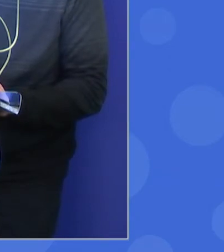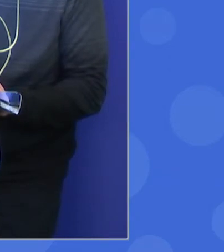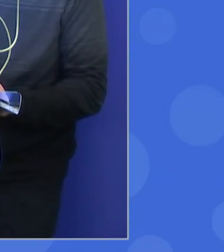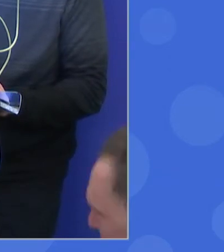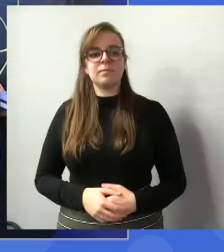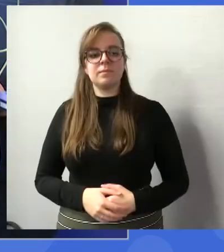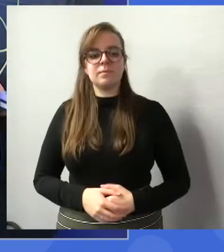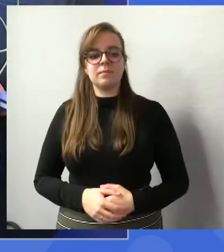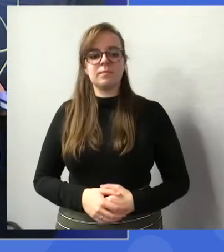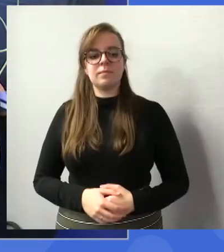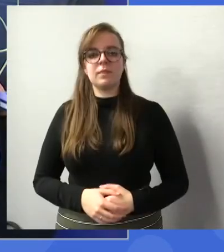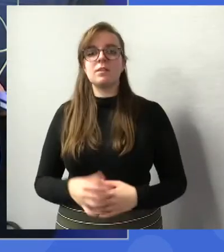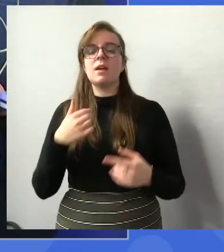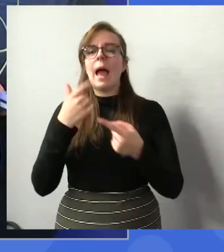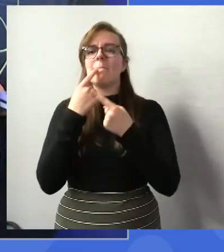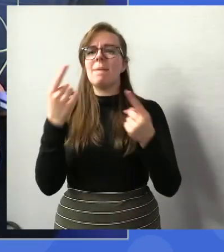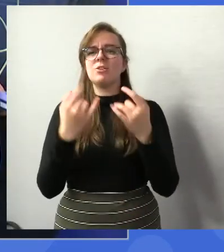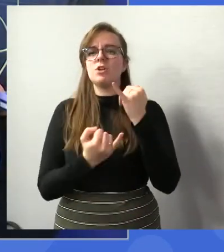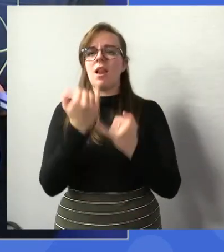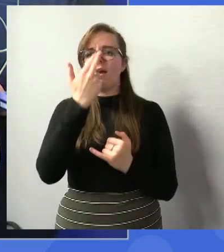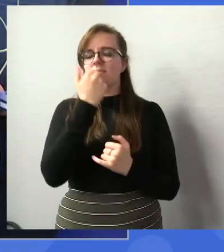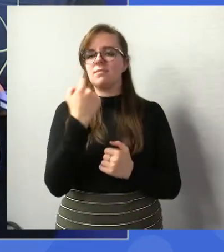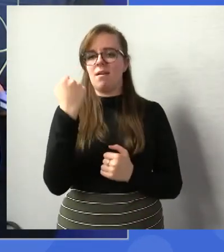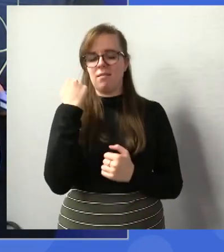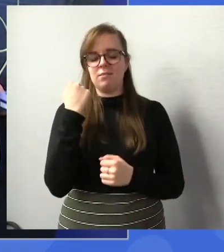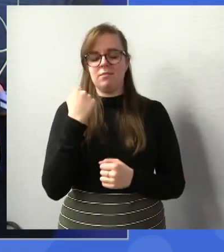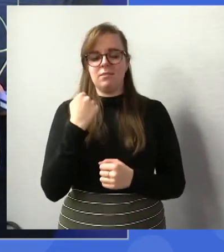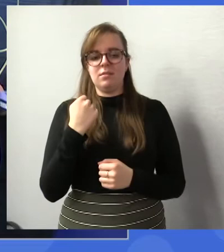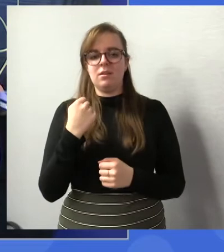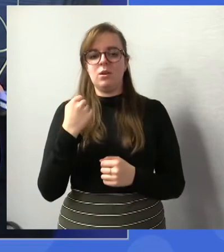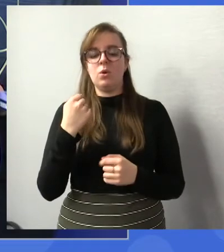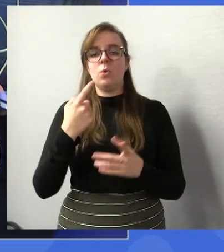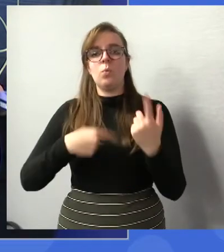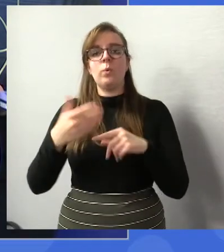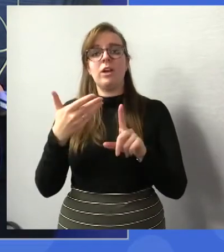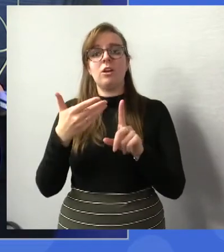yesterday evening and we've recognized that there does need to be a period of